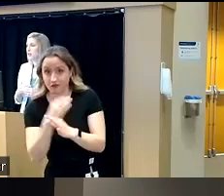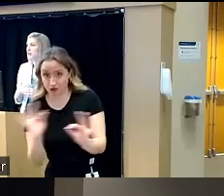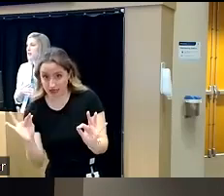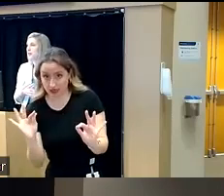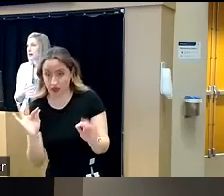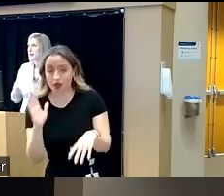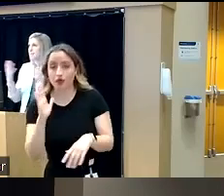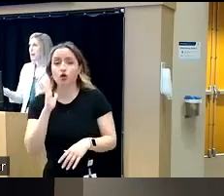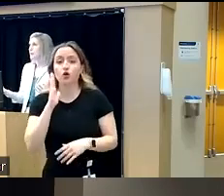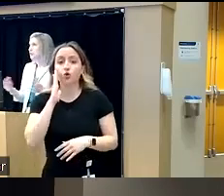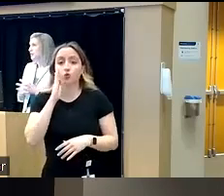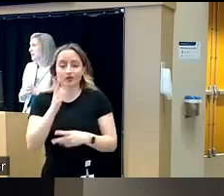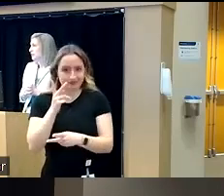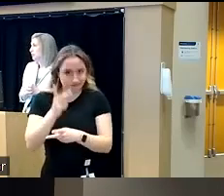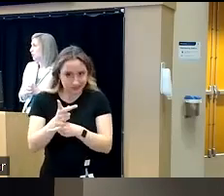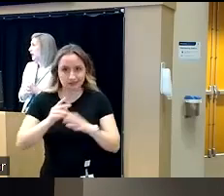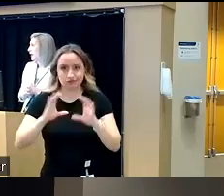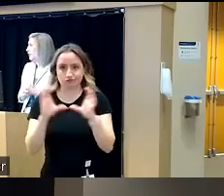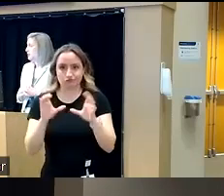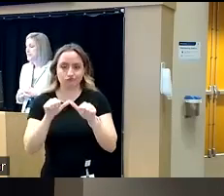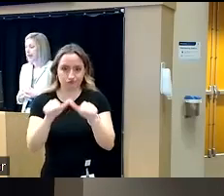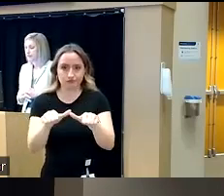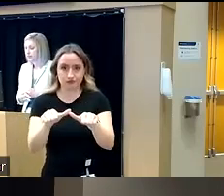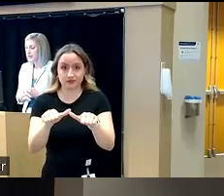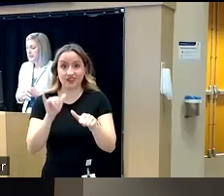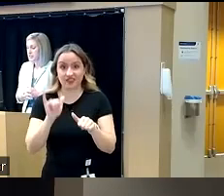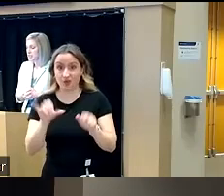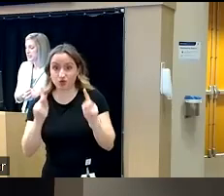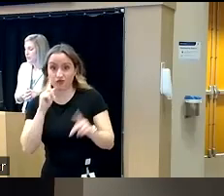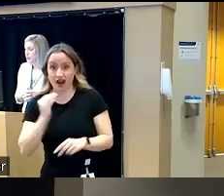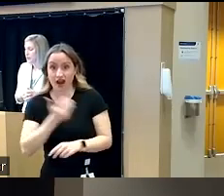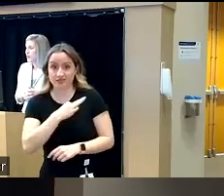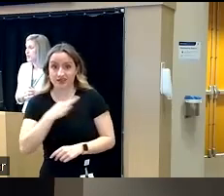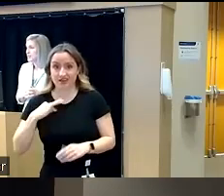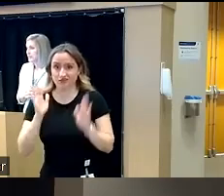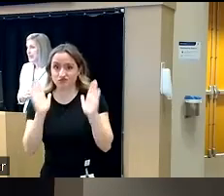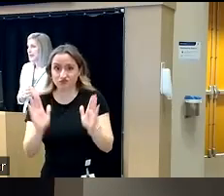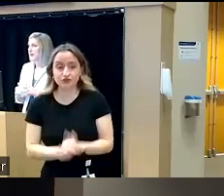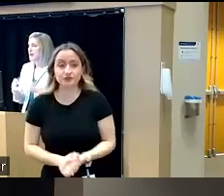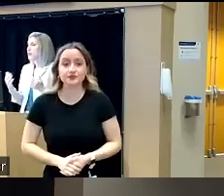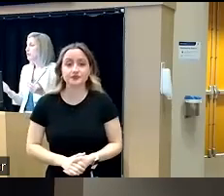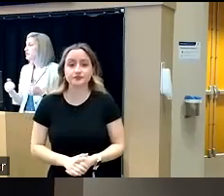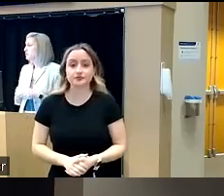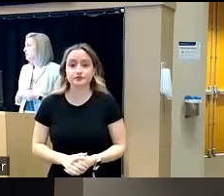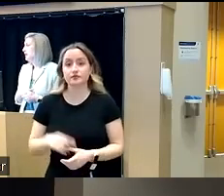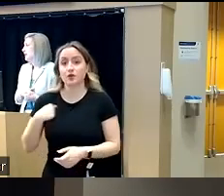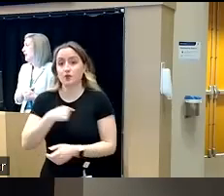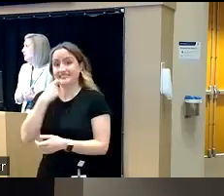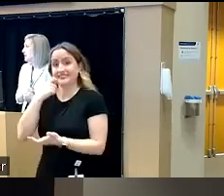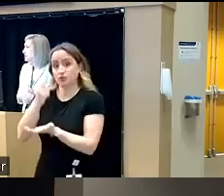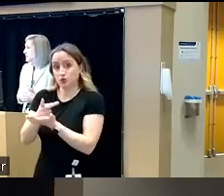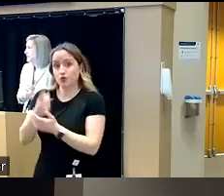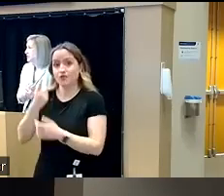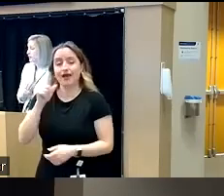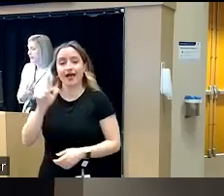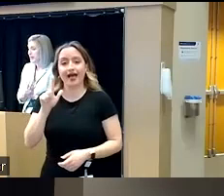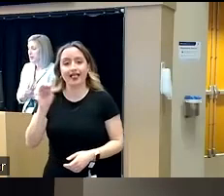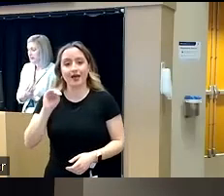wonderful opportunity for our staff additionally we were recently approved to be an lmhc training